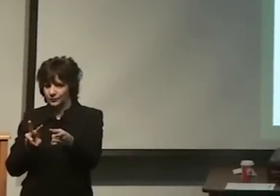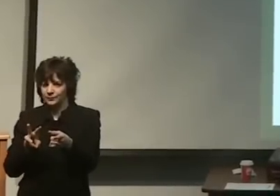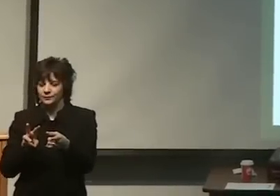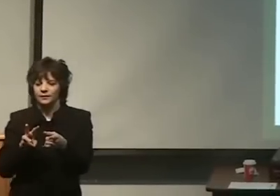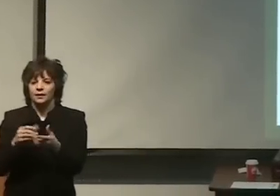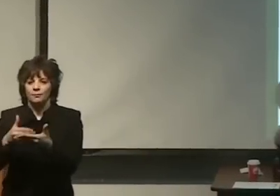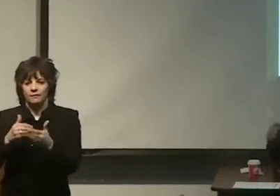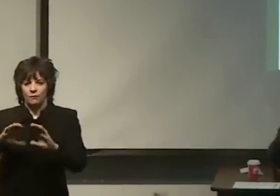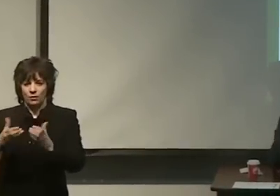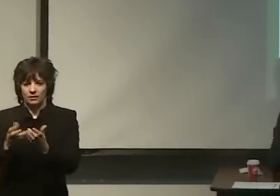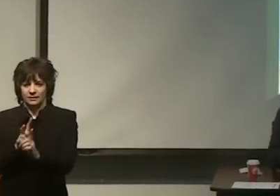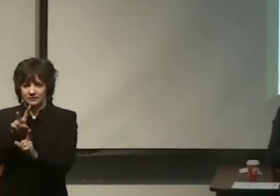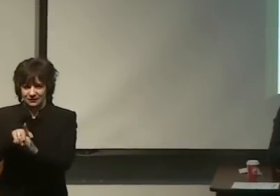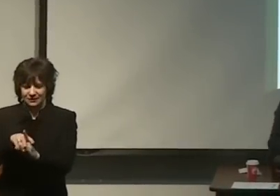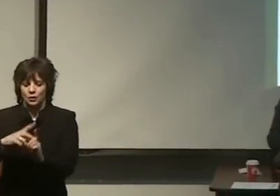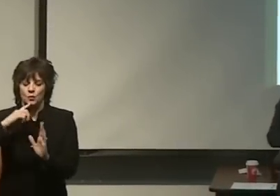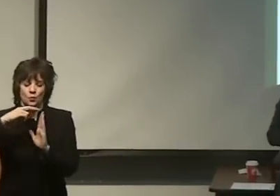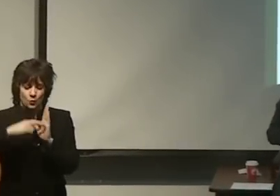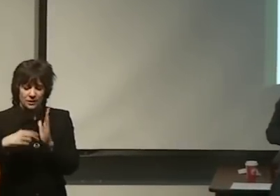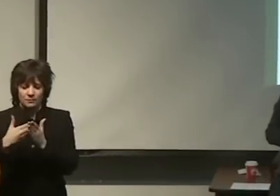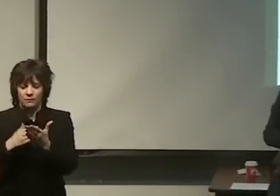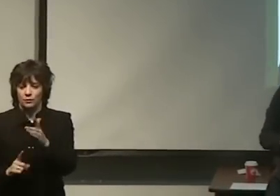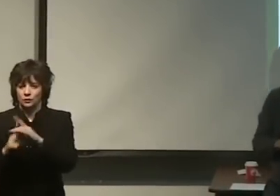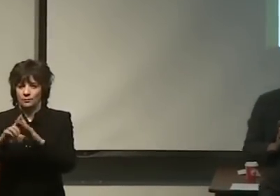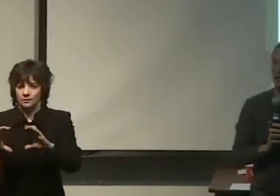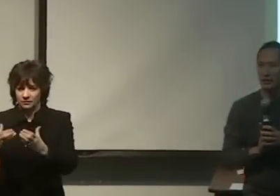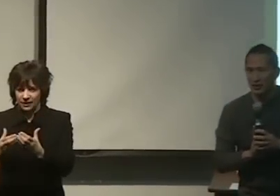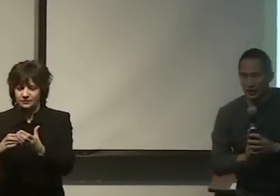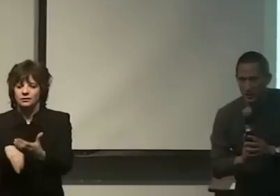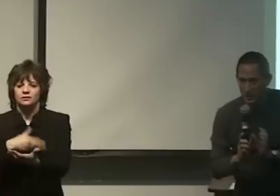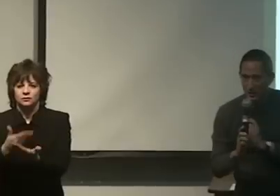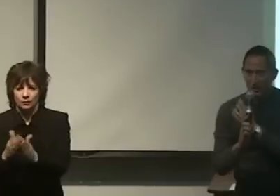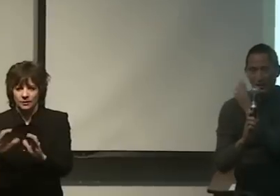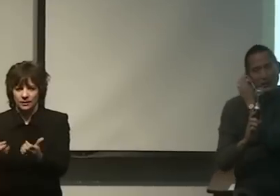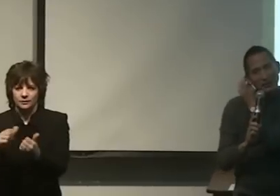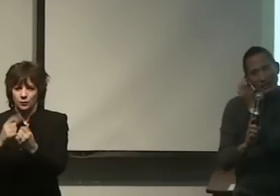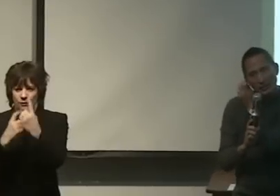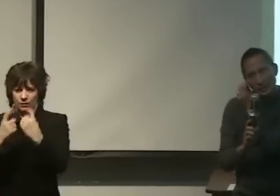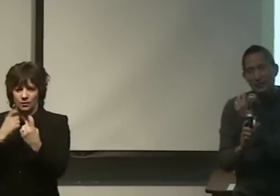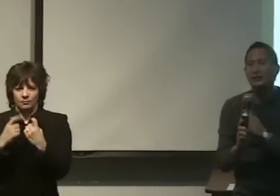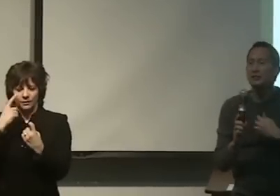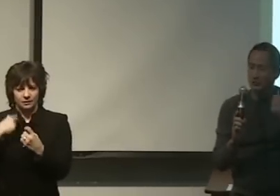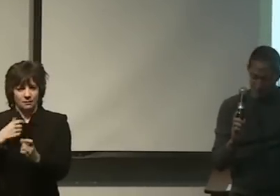and say read the assignment before class and come in with questions about the assignment. My assignments are fairly long, so I don't want them